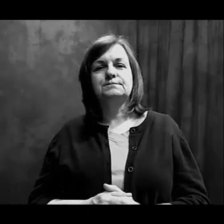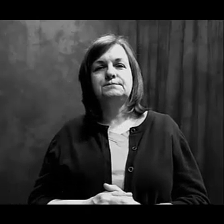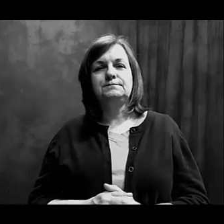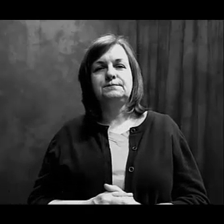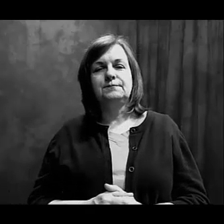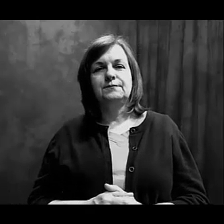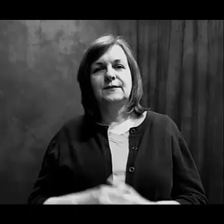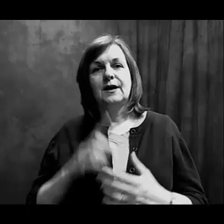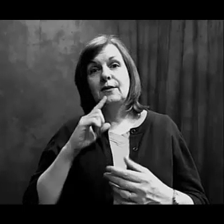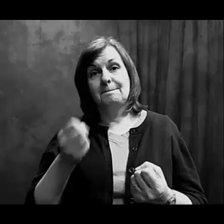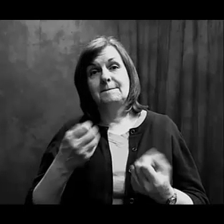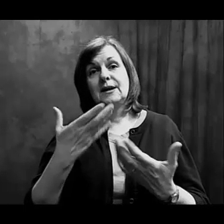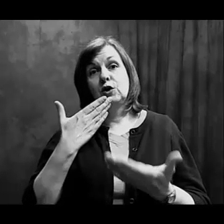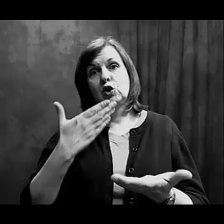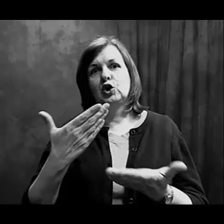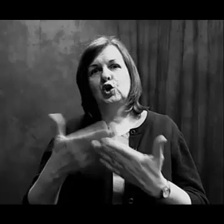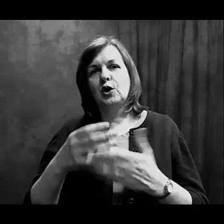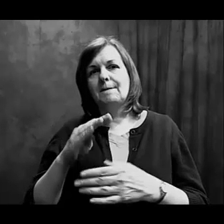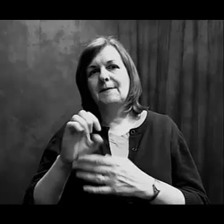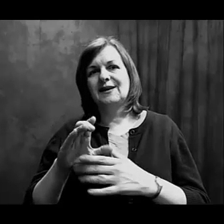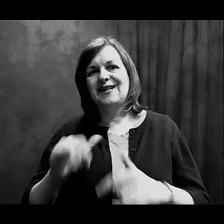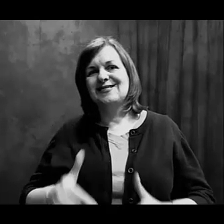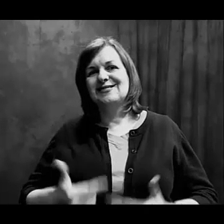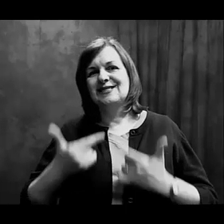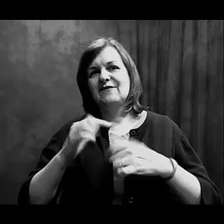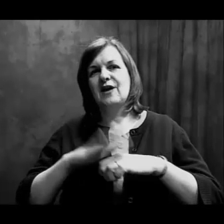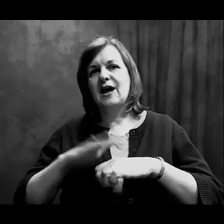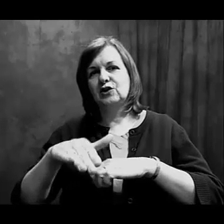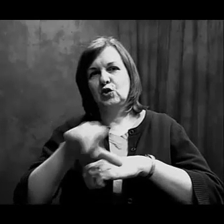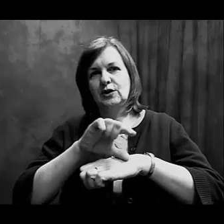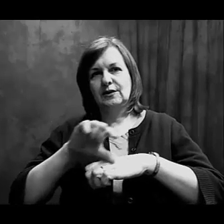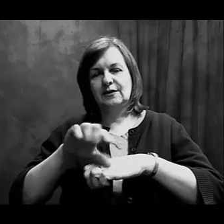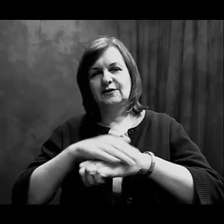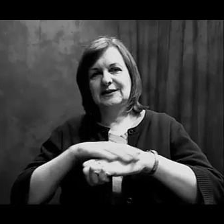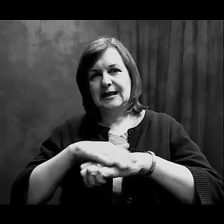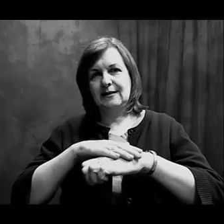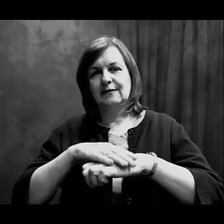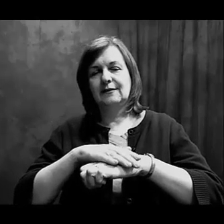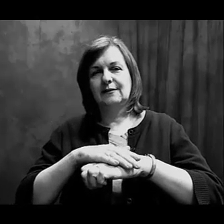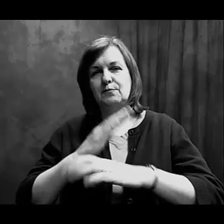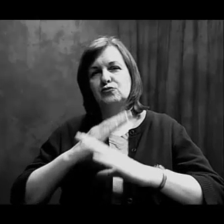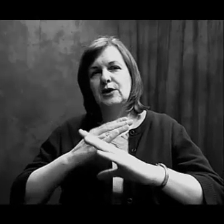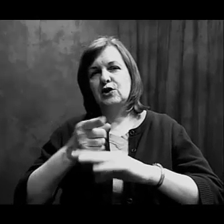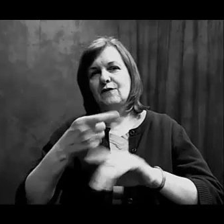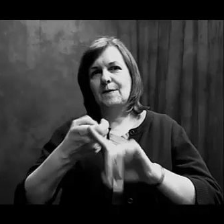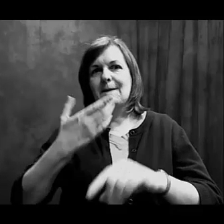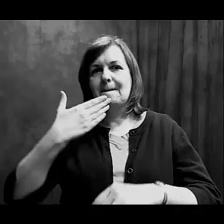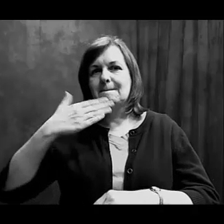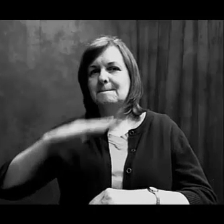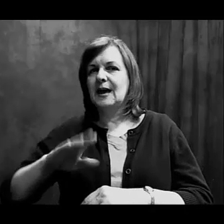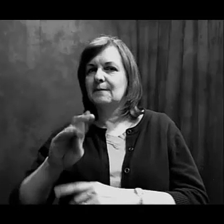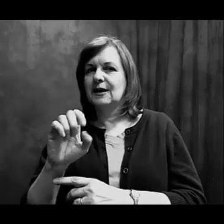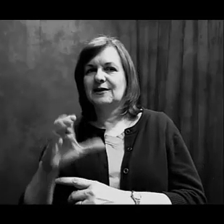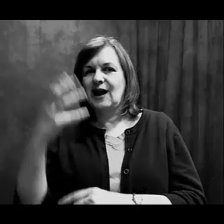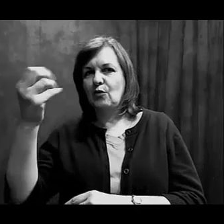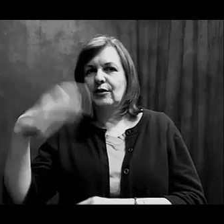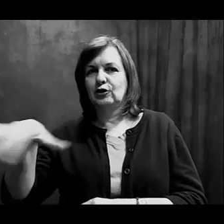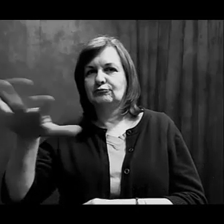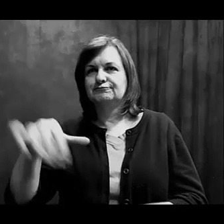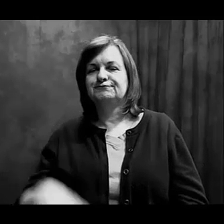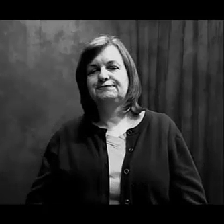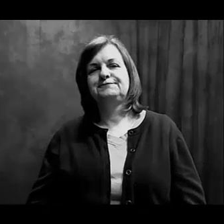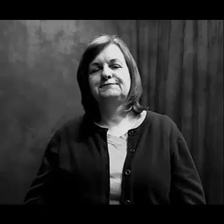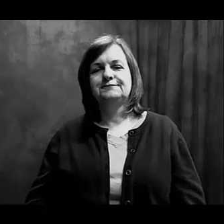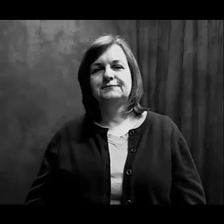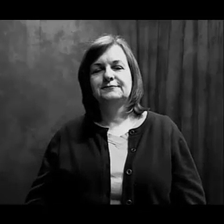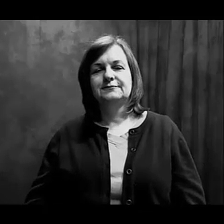so there are a whole lot of good bacteria that live on your epidermis and help protect you from the bad bacteria in the outside world